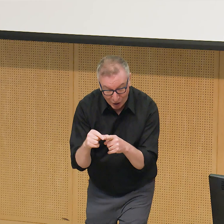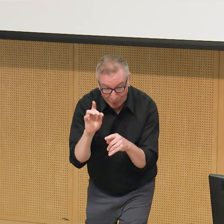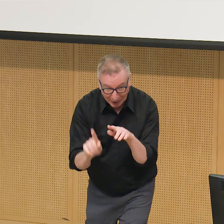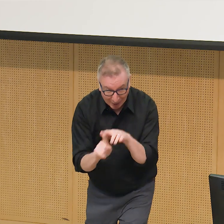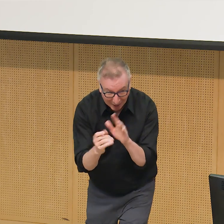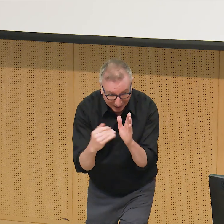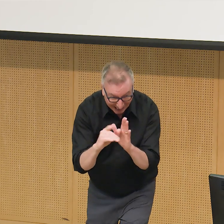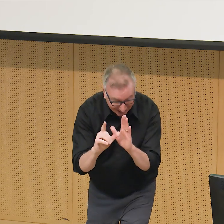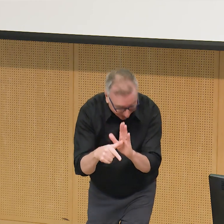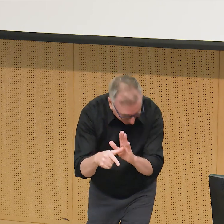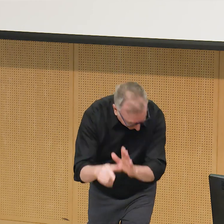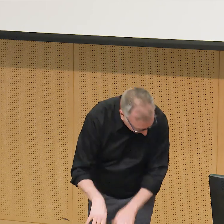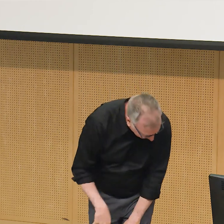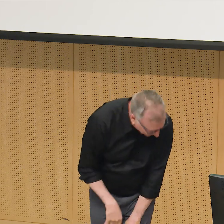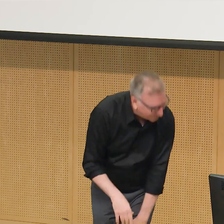It's gonna come up again in a little bit.